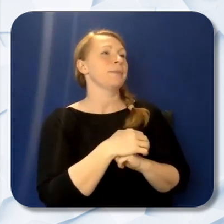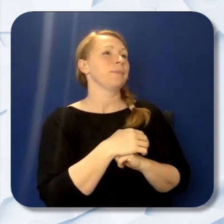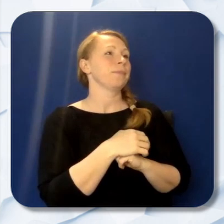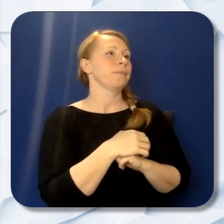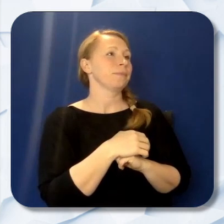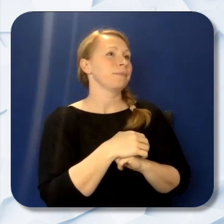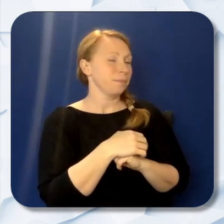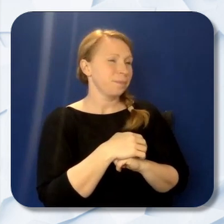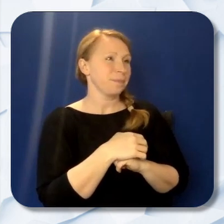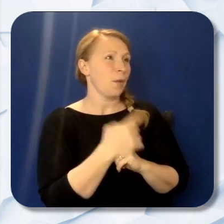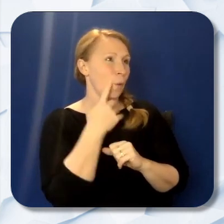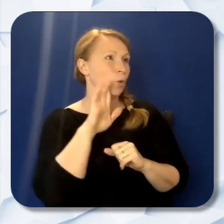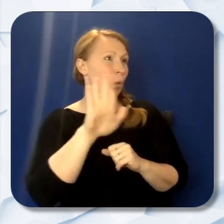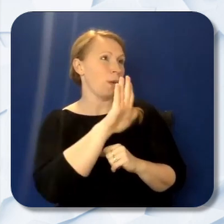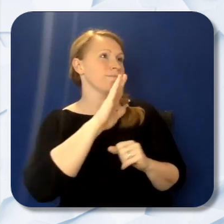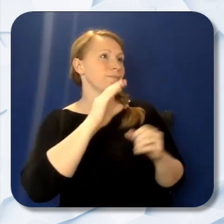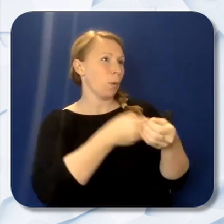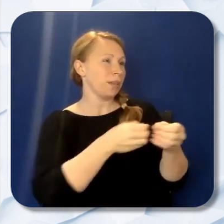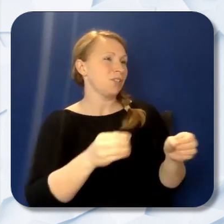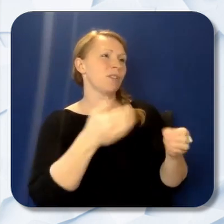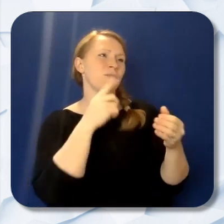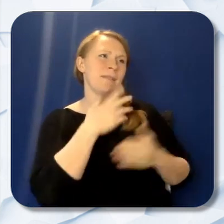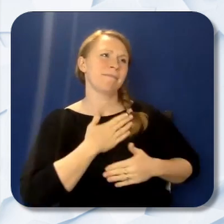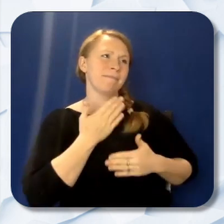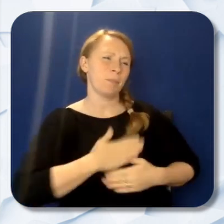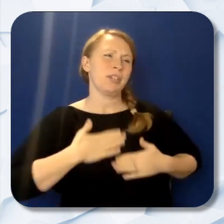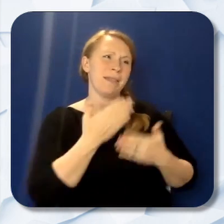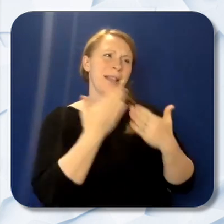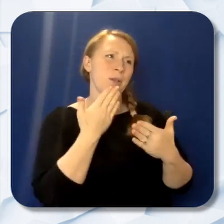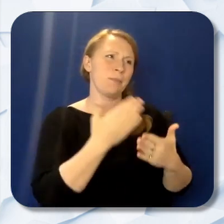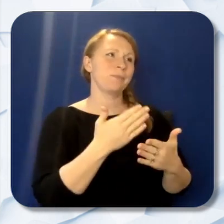an organization for your local schools really appreciate that. Um. Next up we have